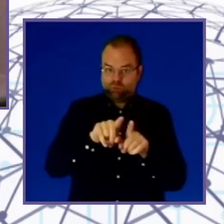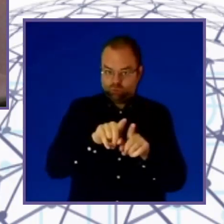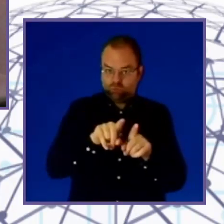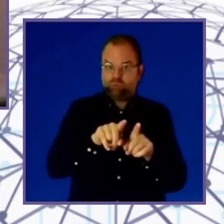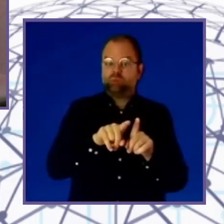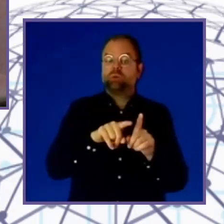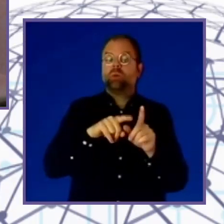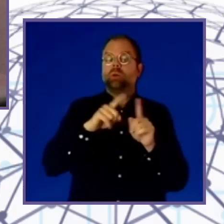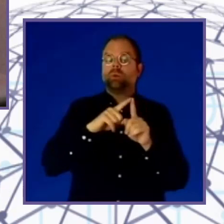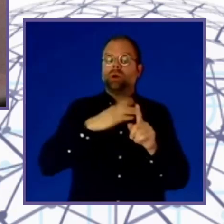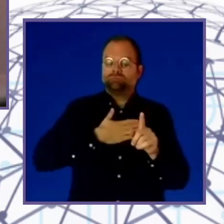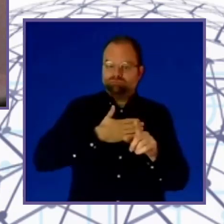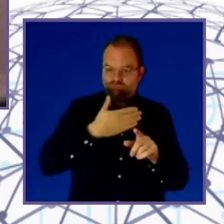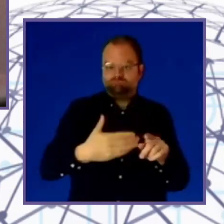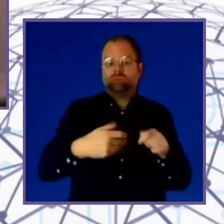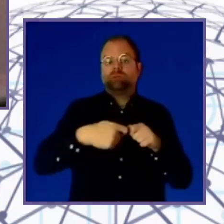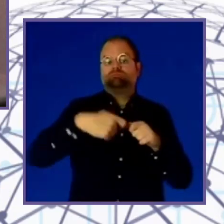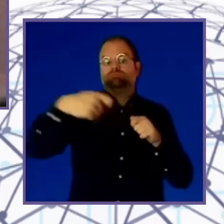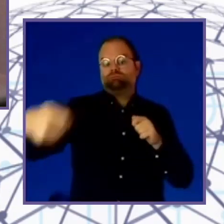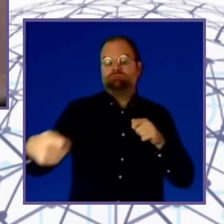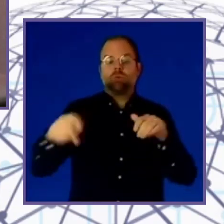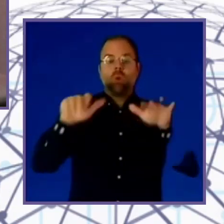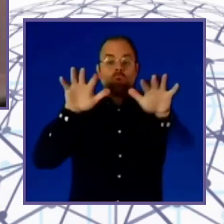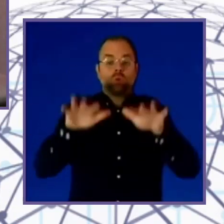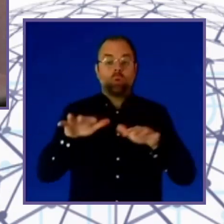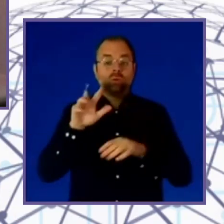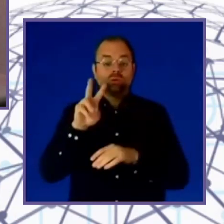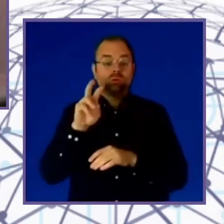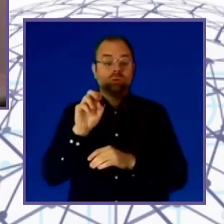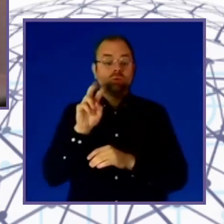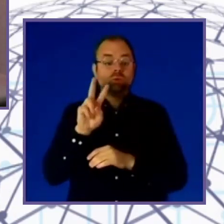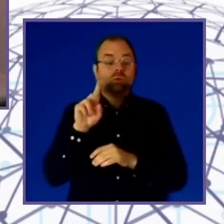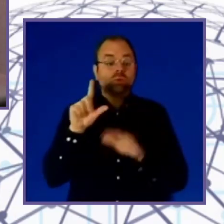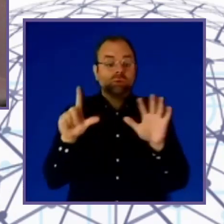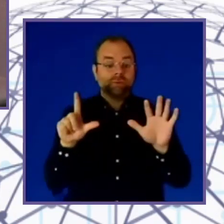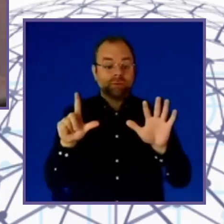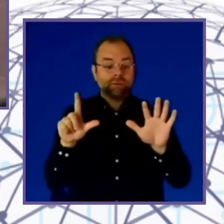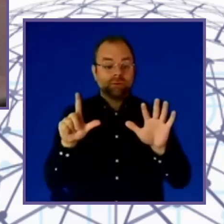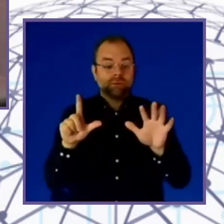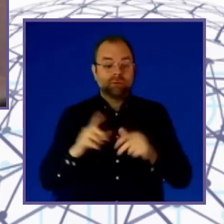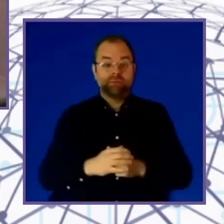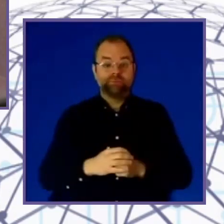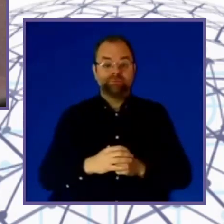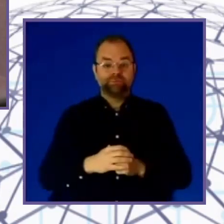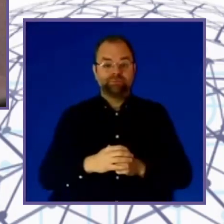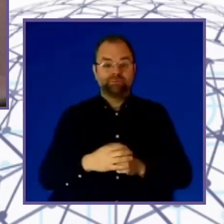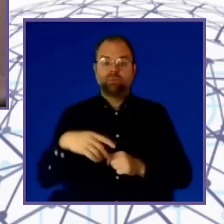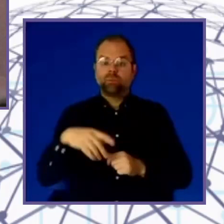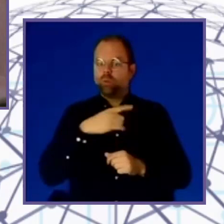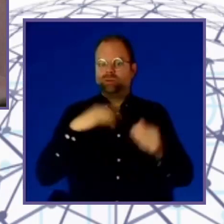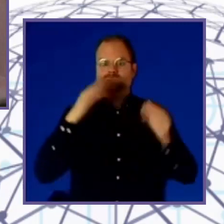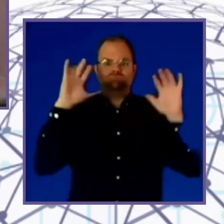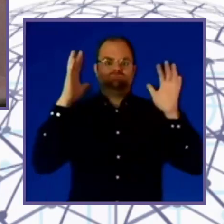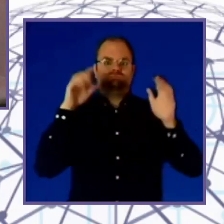the disability discrimination from the original EULAs. With new clean air zones from Birmingham